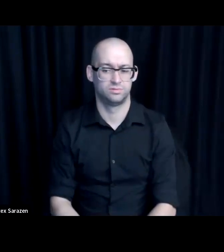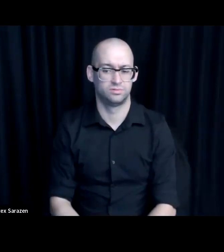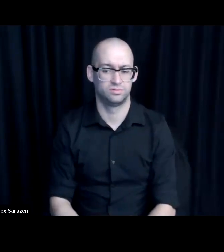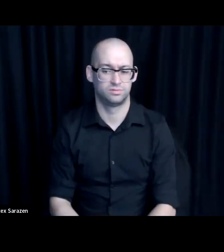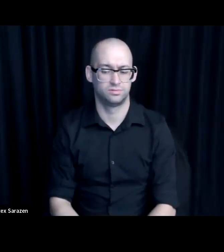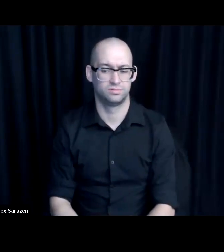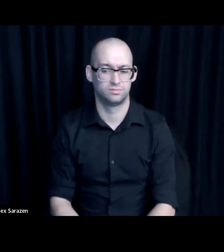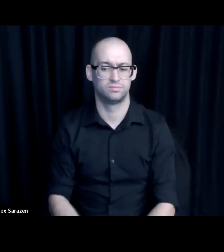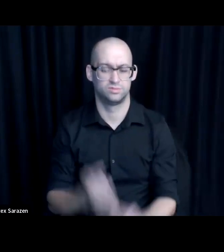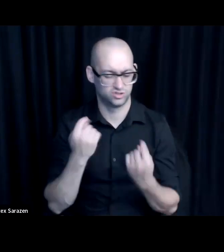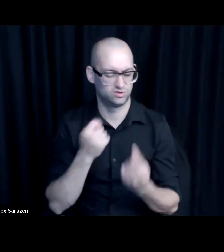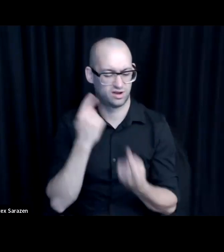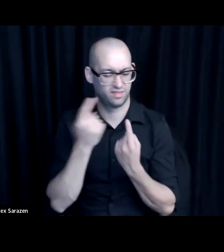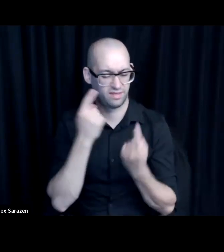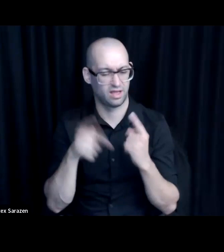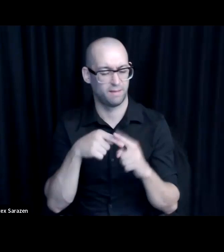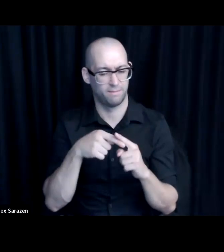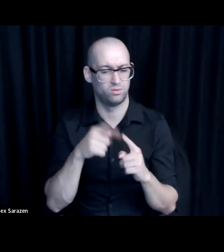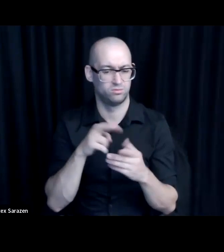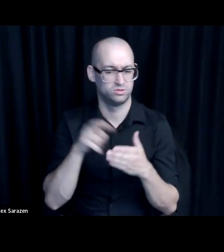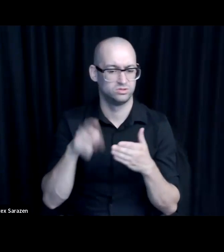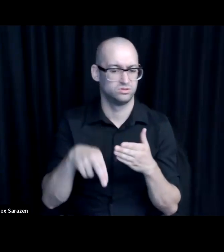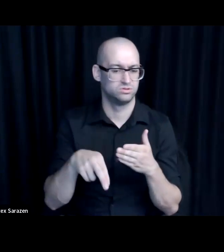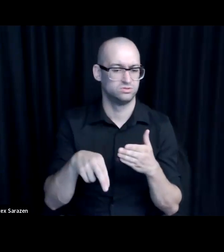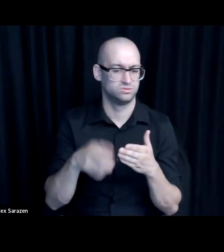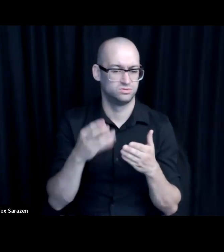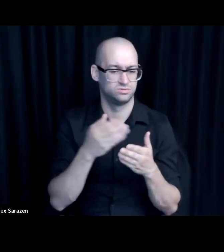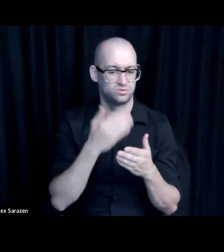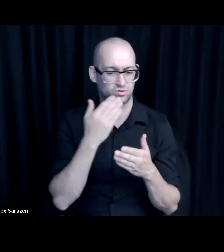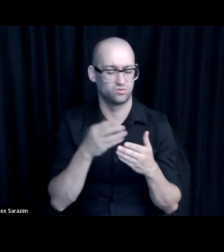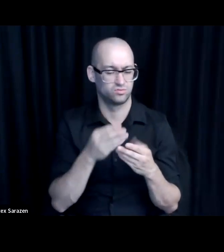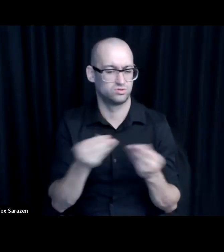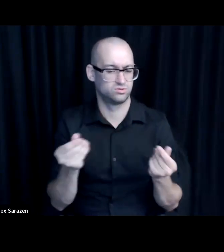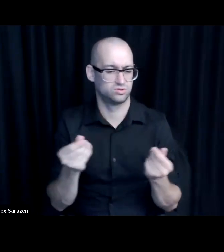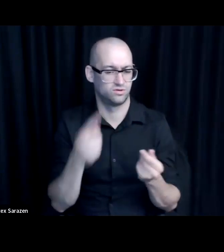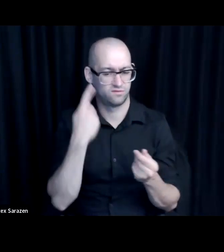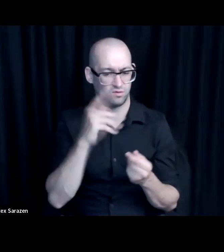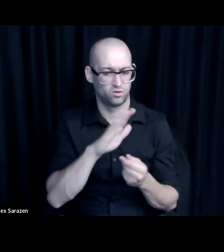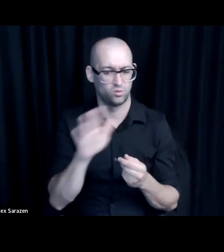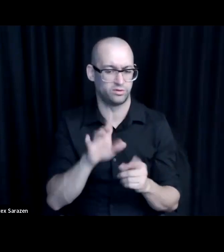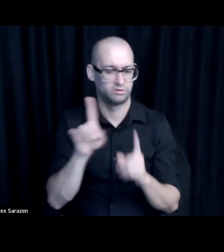try to come up with the you know some kind of a an answer or direction there.